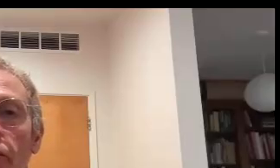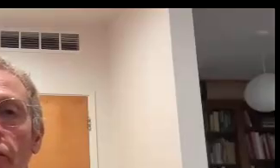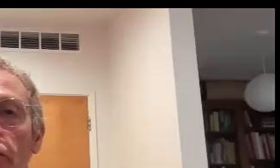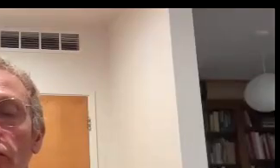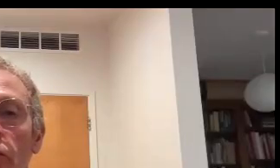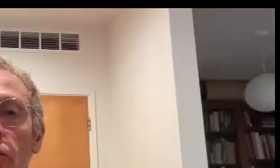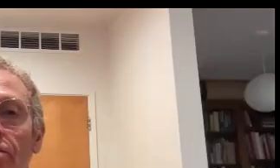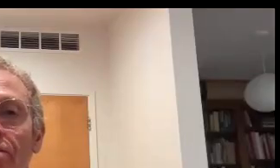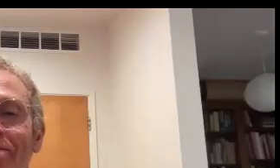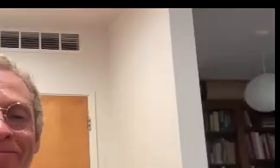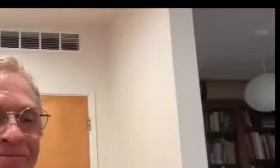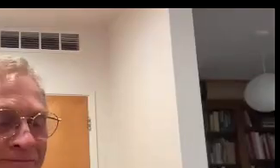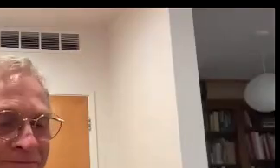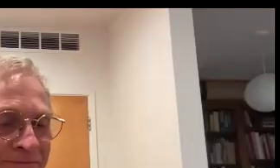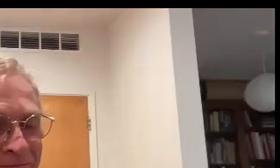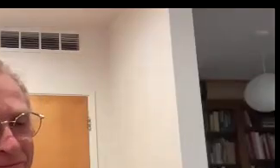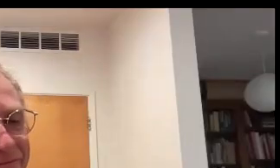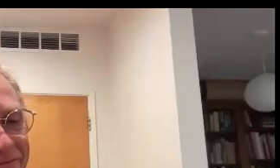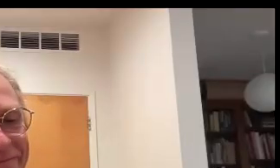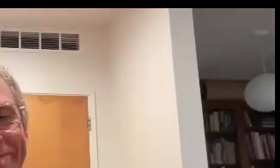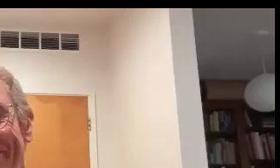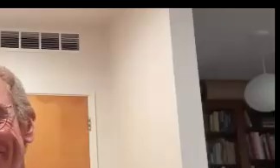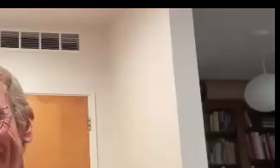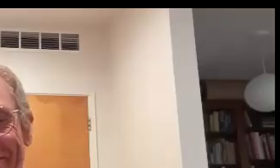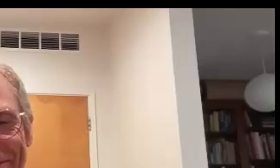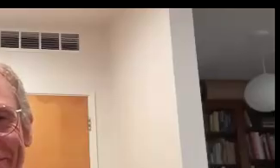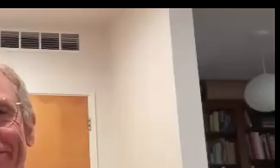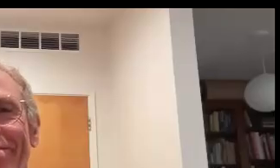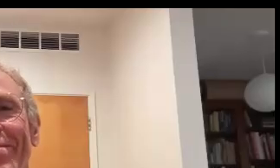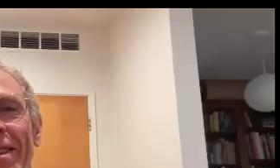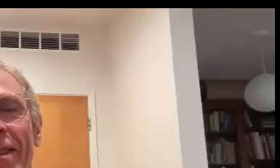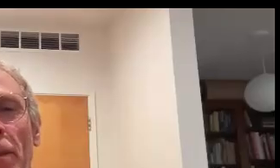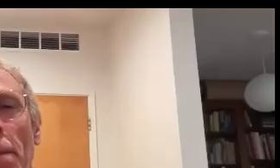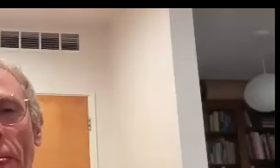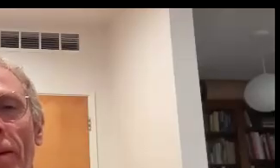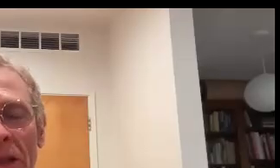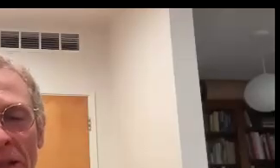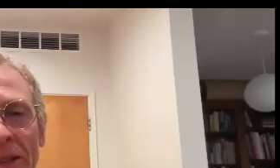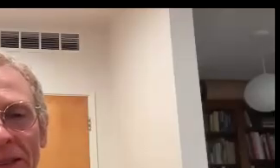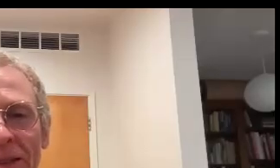You guys, it's it's 353 is doing go. Okay.